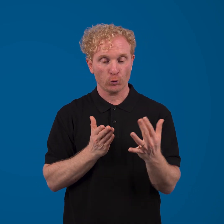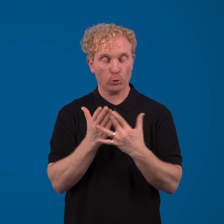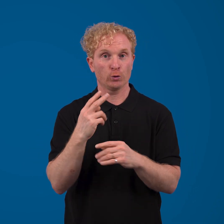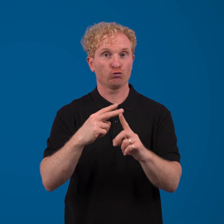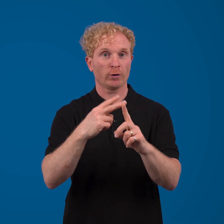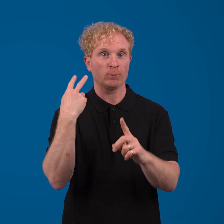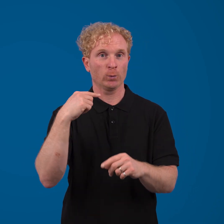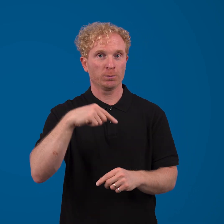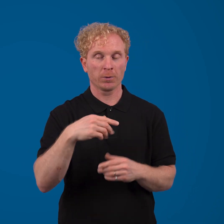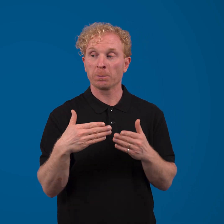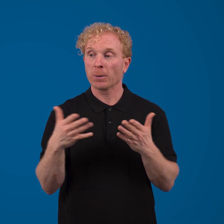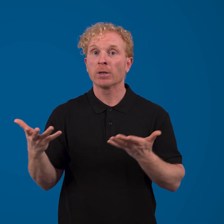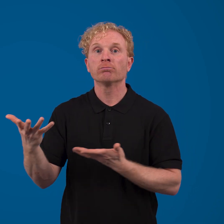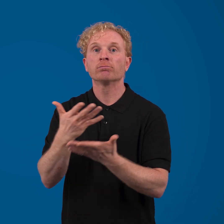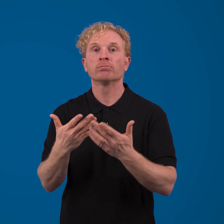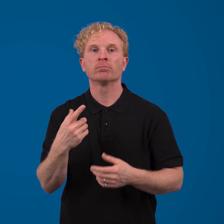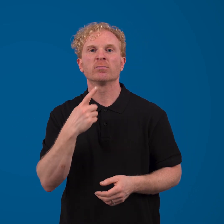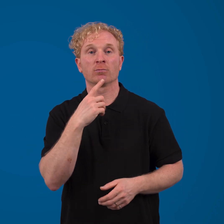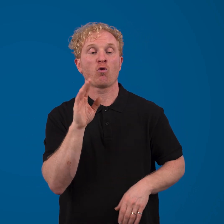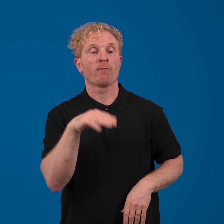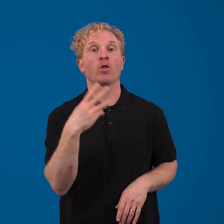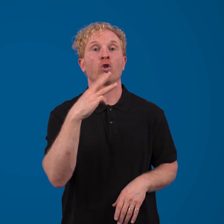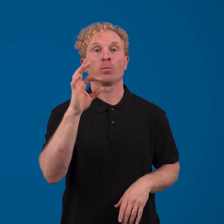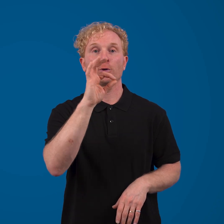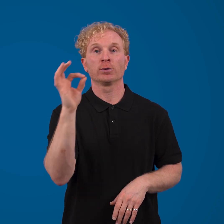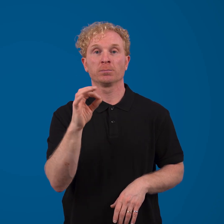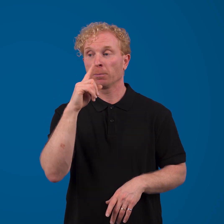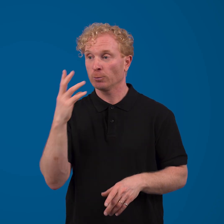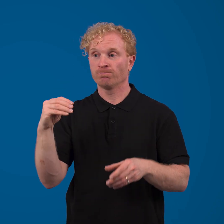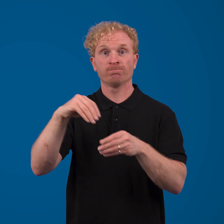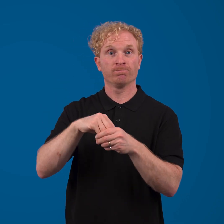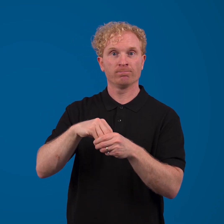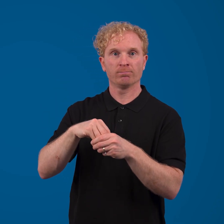During the Review’s public consultation, over 30% of participants